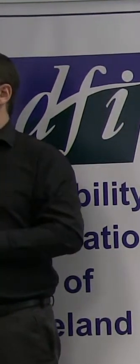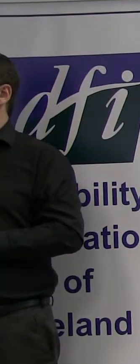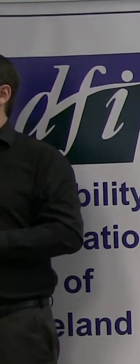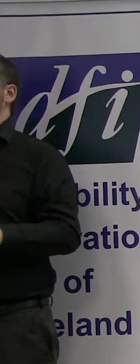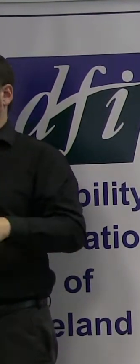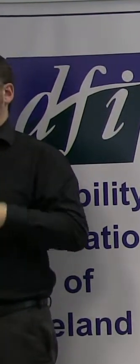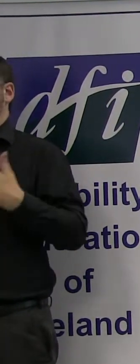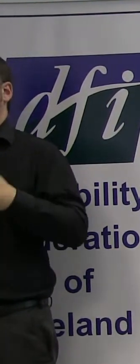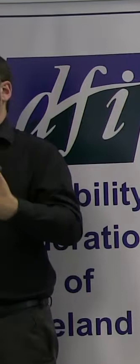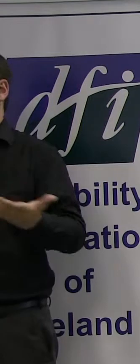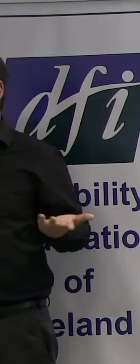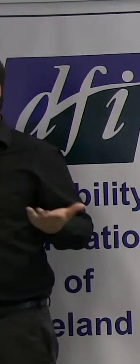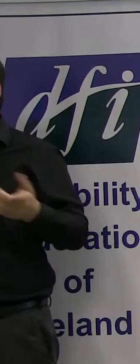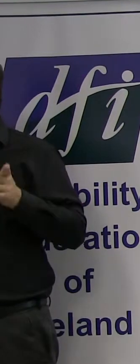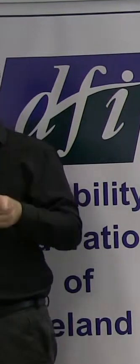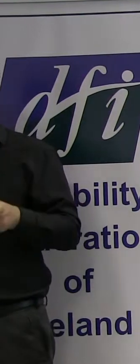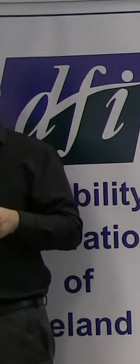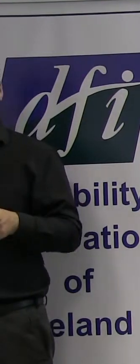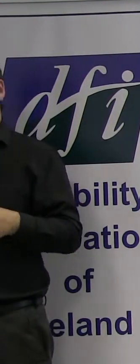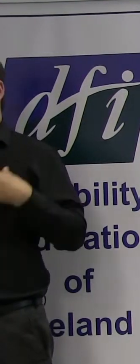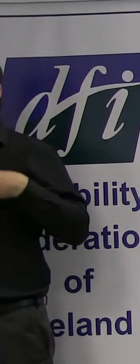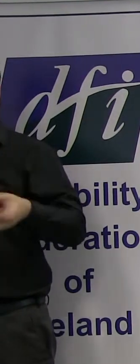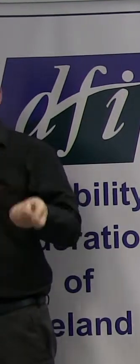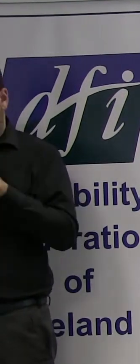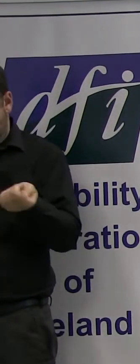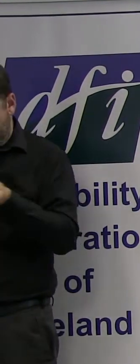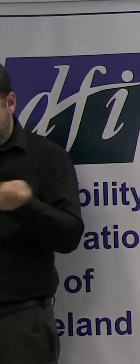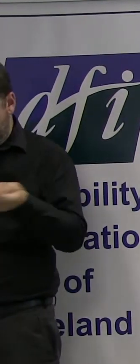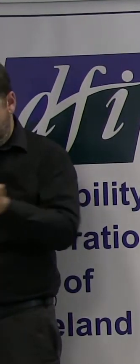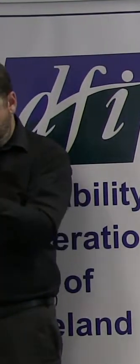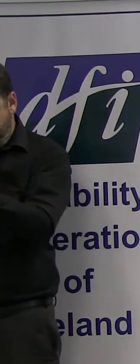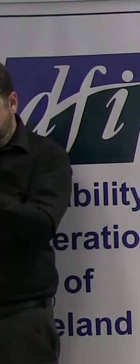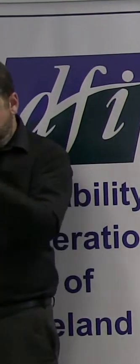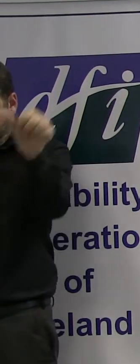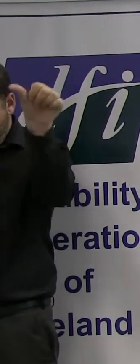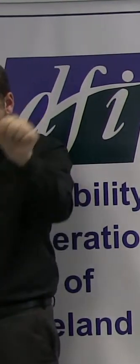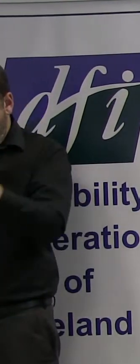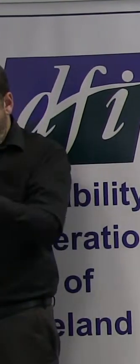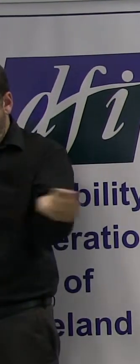we don't want to regulate charges of existence we are an errand arm of the